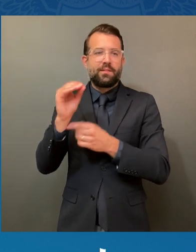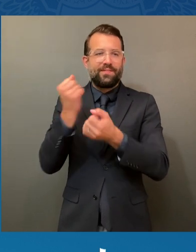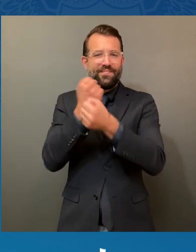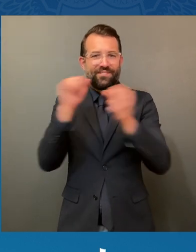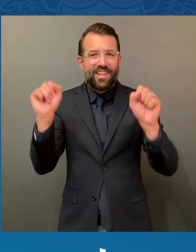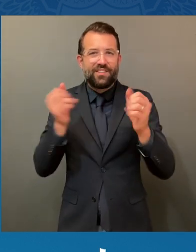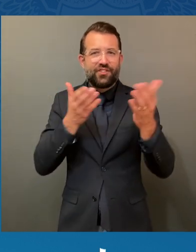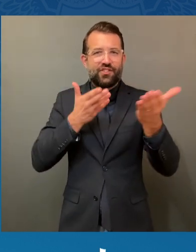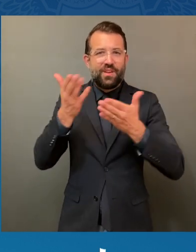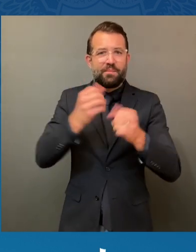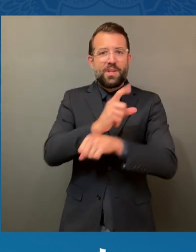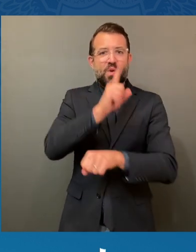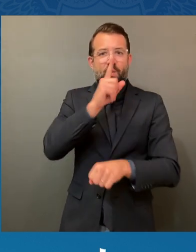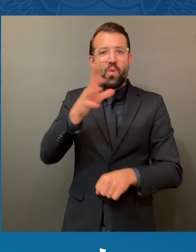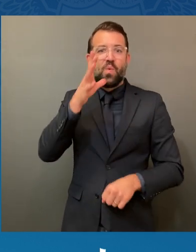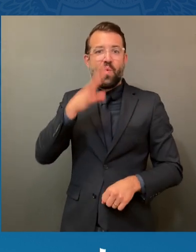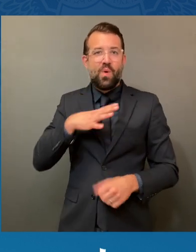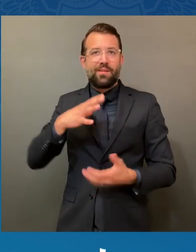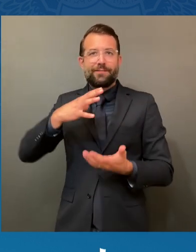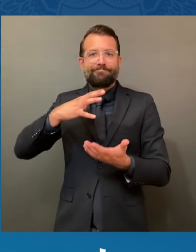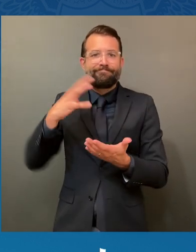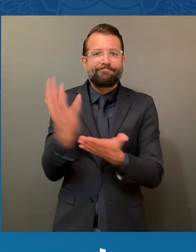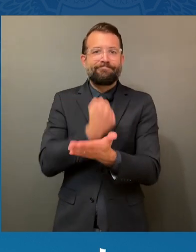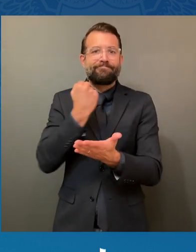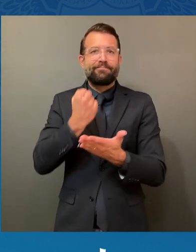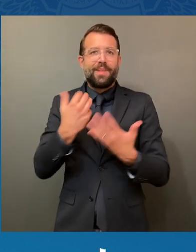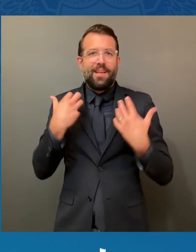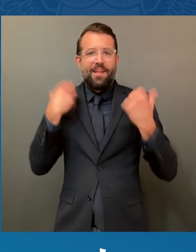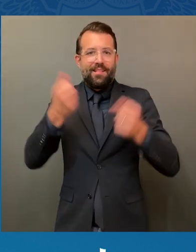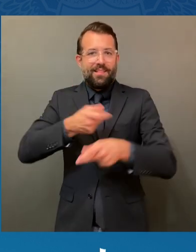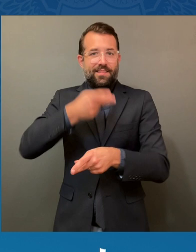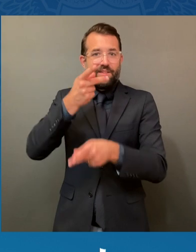You all are filing legal challenges to state abortion bans.